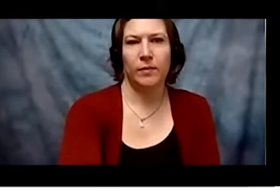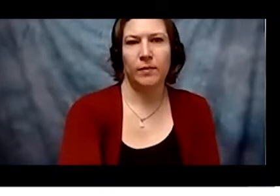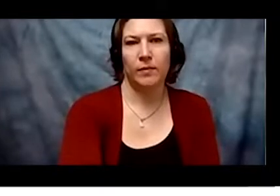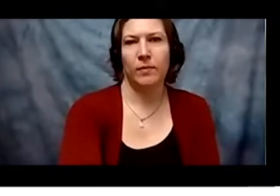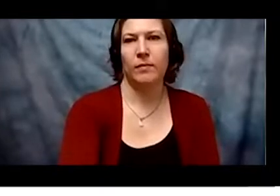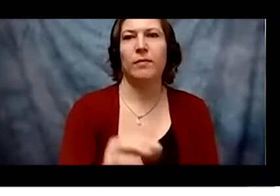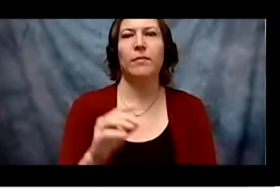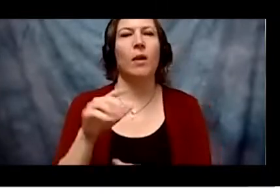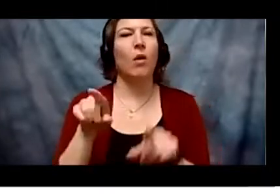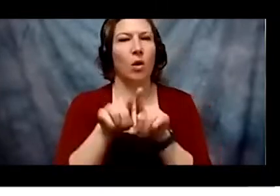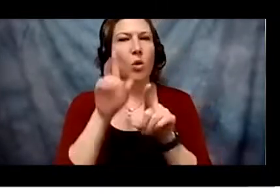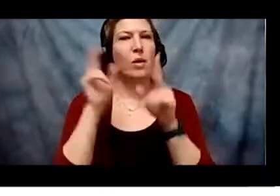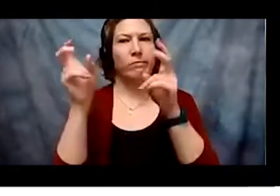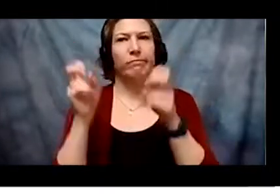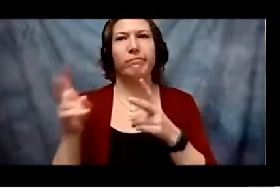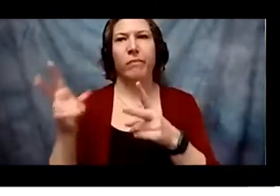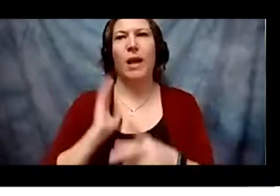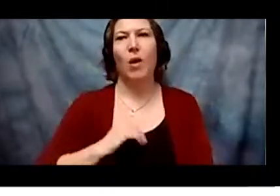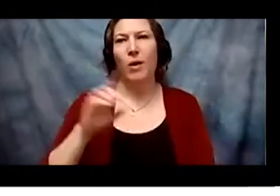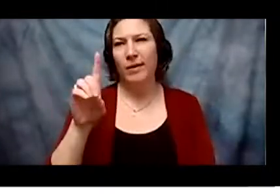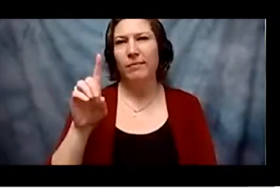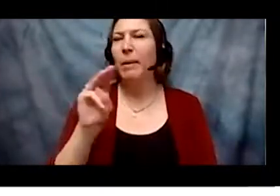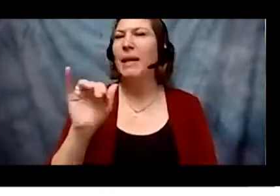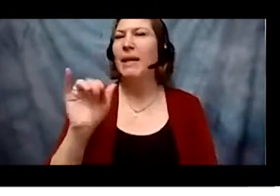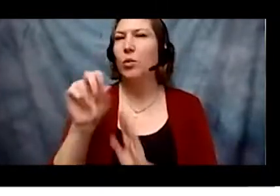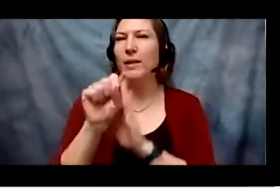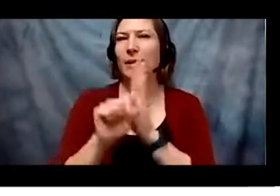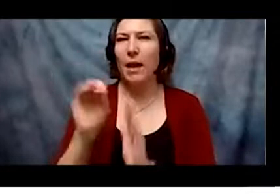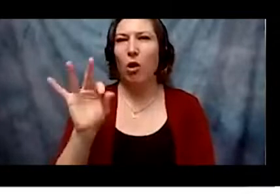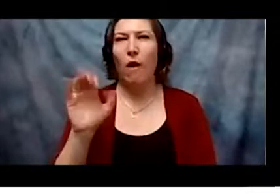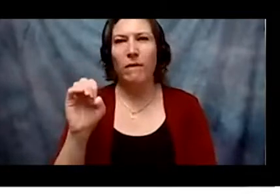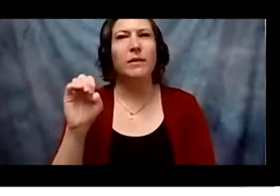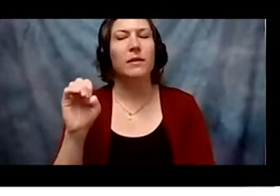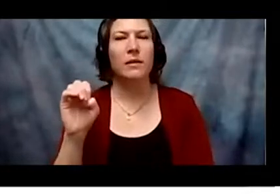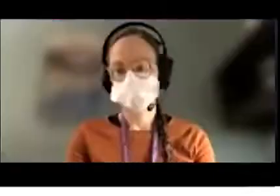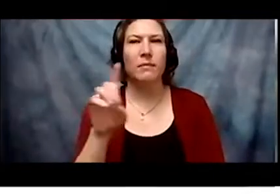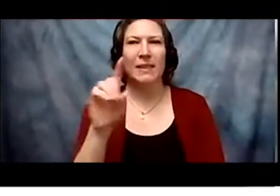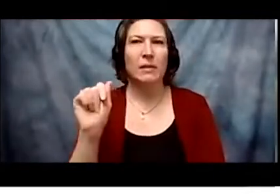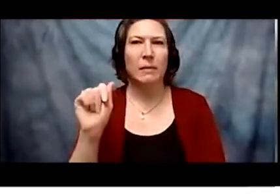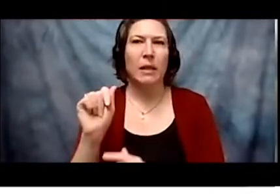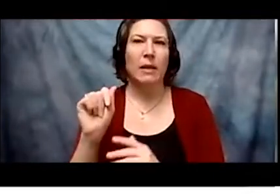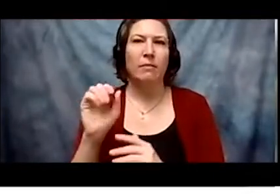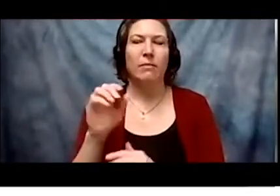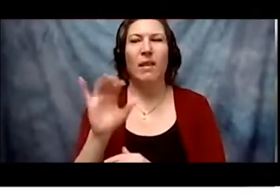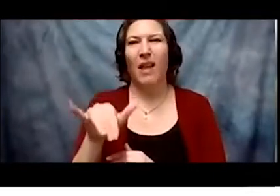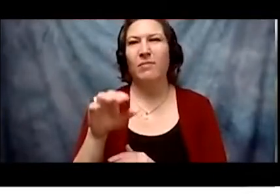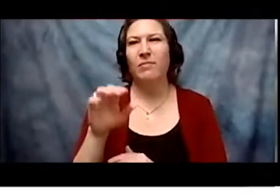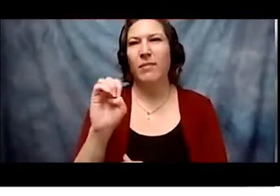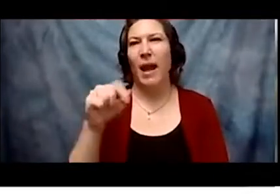website at the office, Minnesota State Office for equity and inclusion.